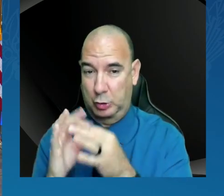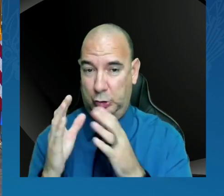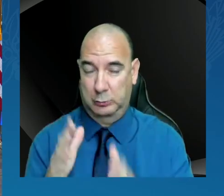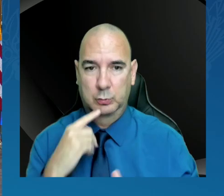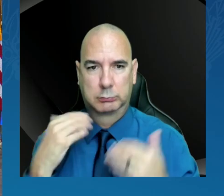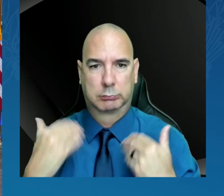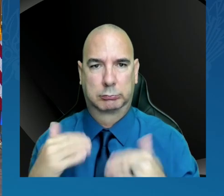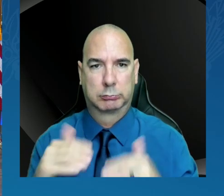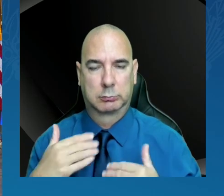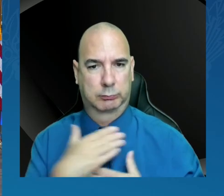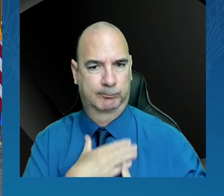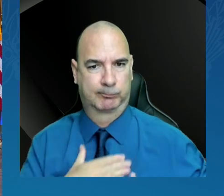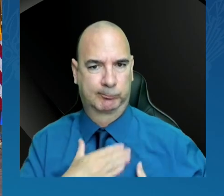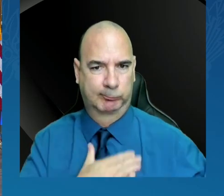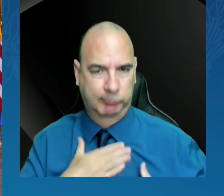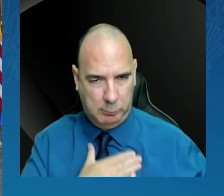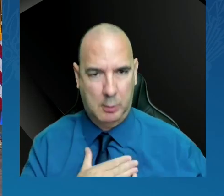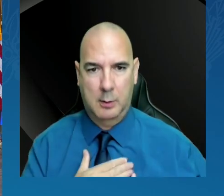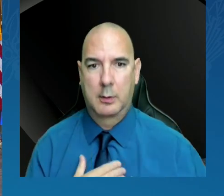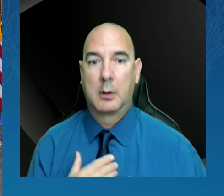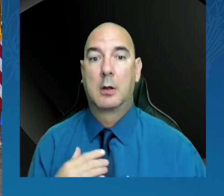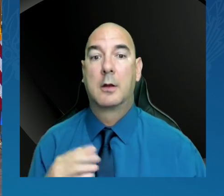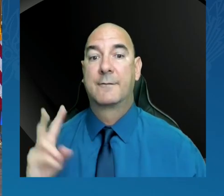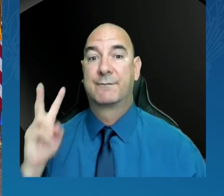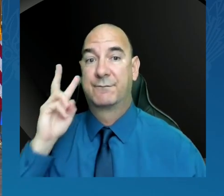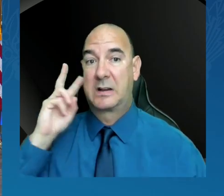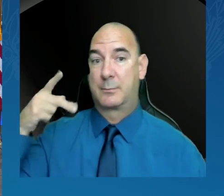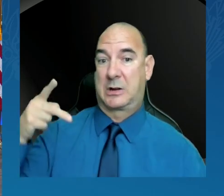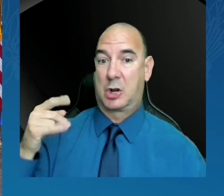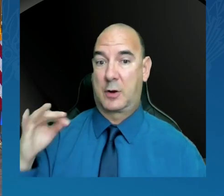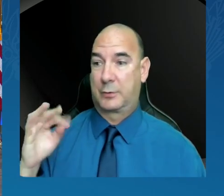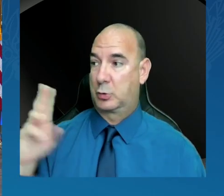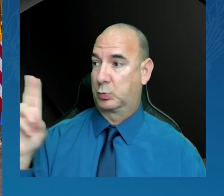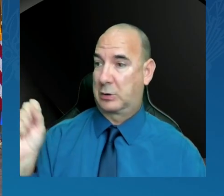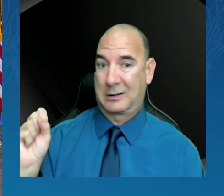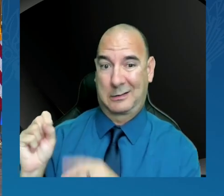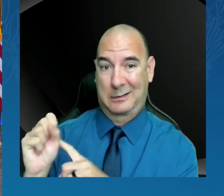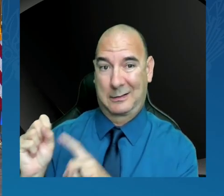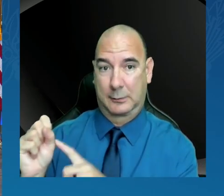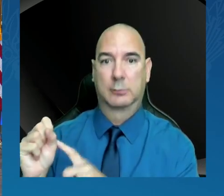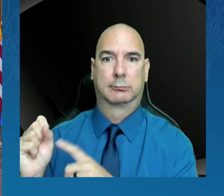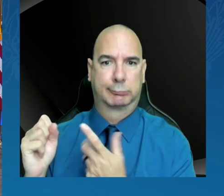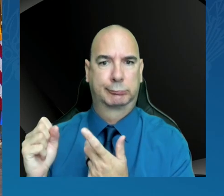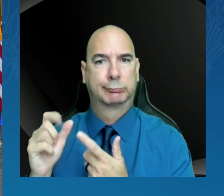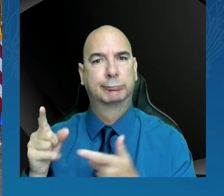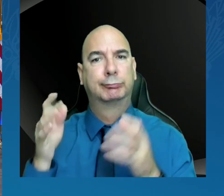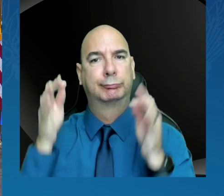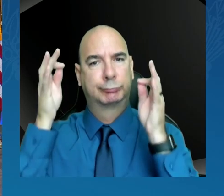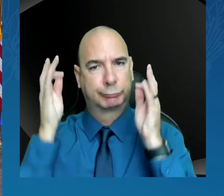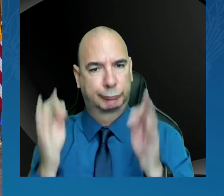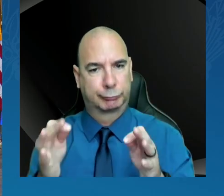that the vice president of the United States chose to convene and host this conference,